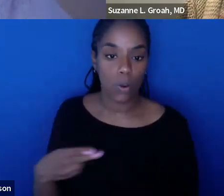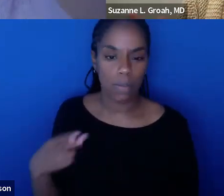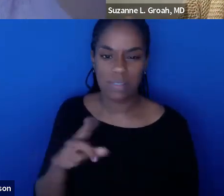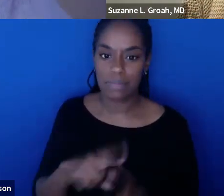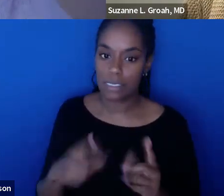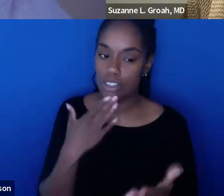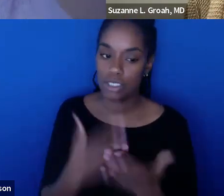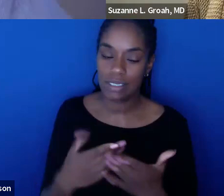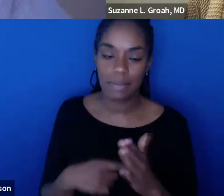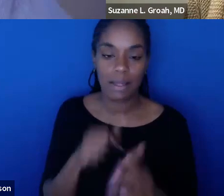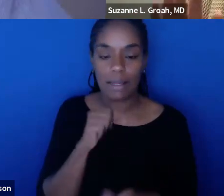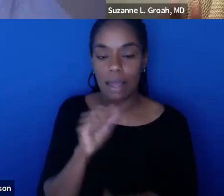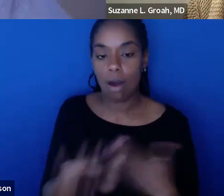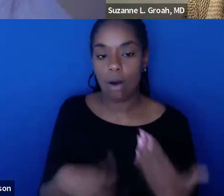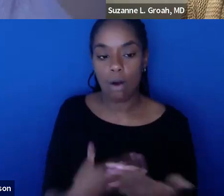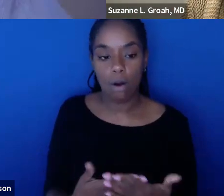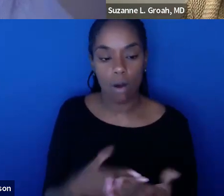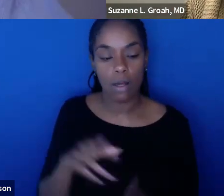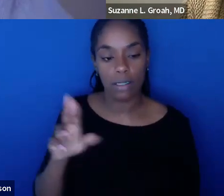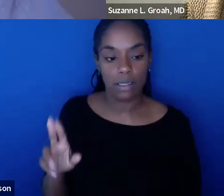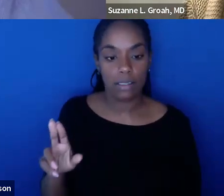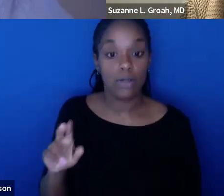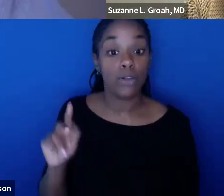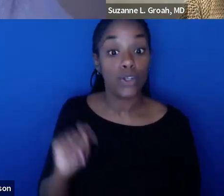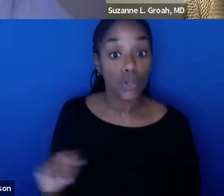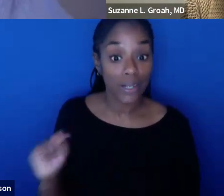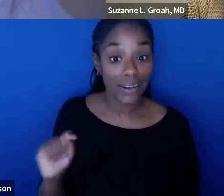But not all urinary symptoms are urinary tract infections.